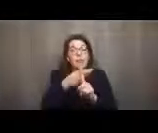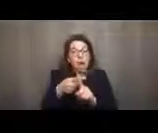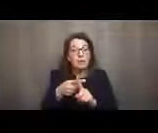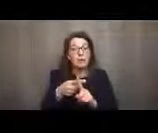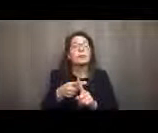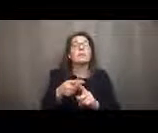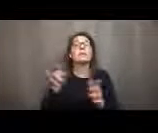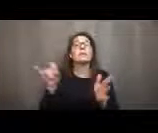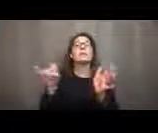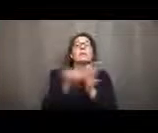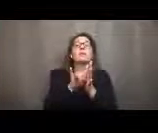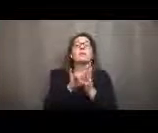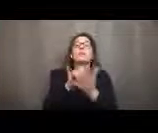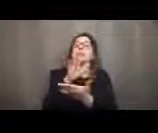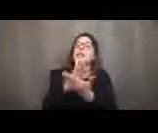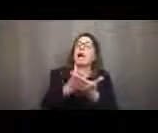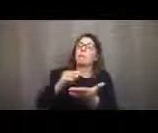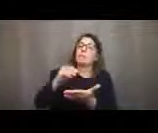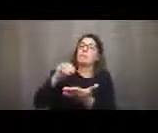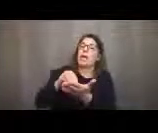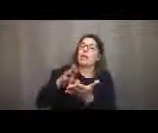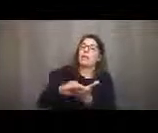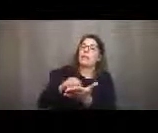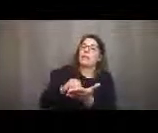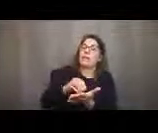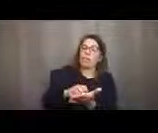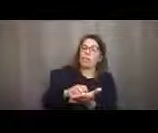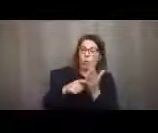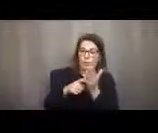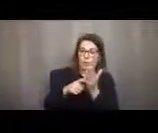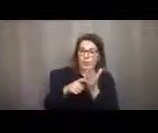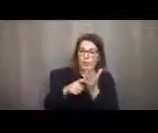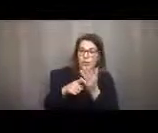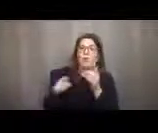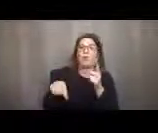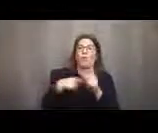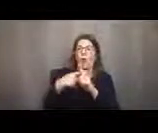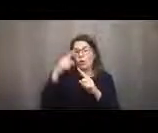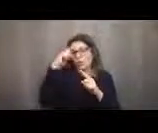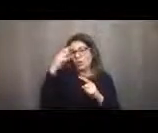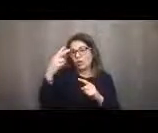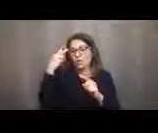that there are documentation requirements when you have to conduct a Retrospective Review. So, again,